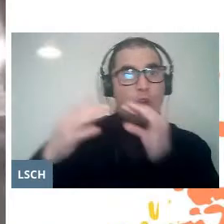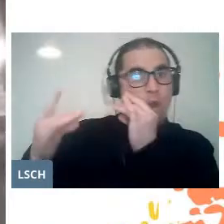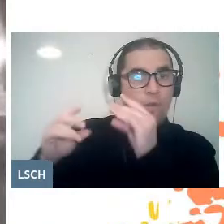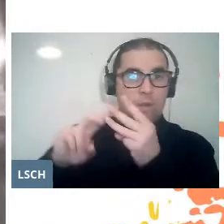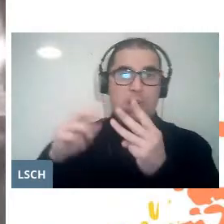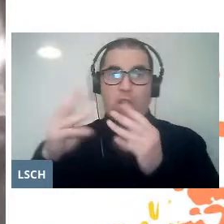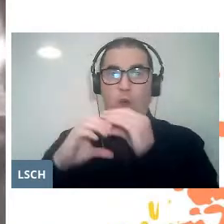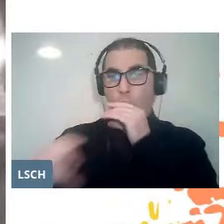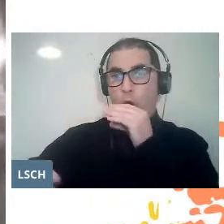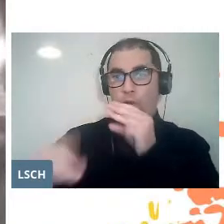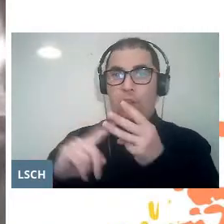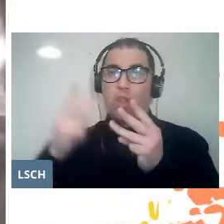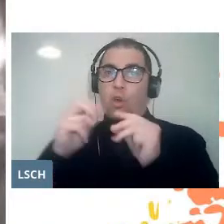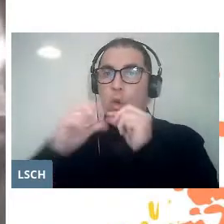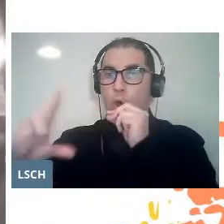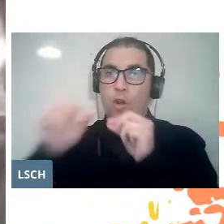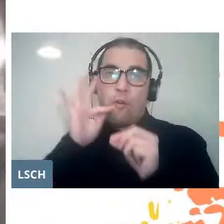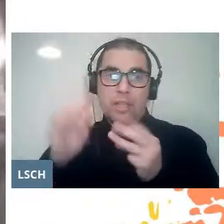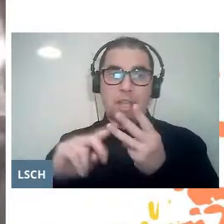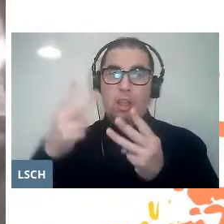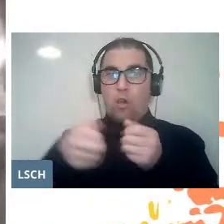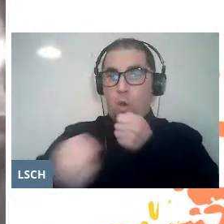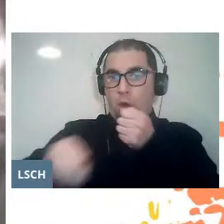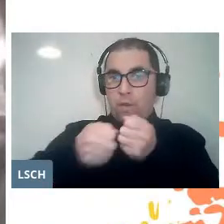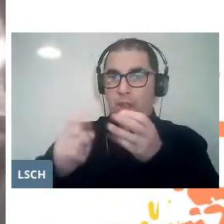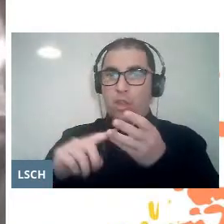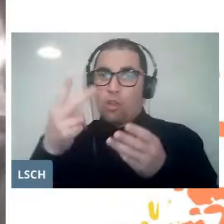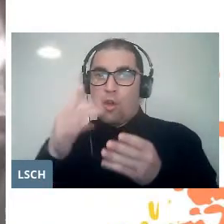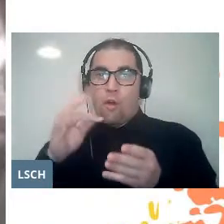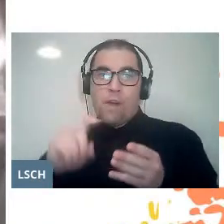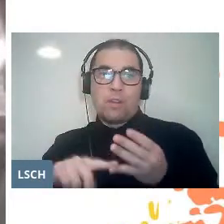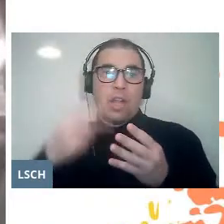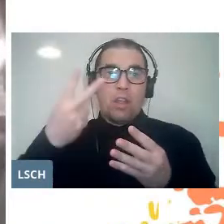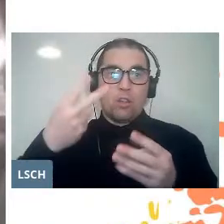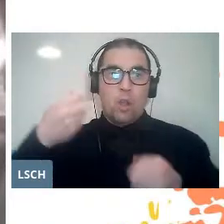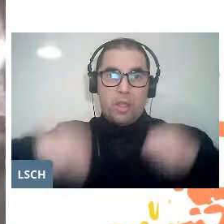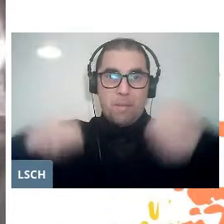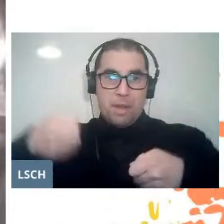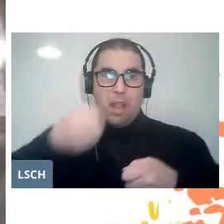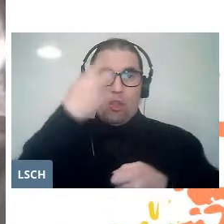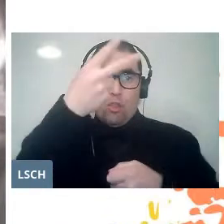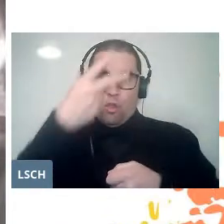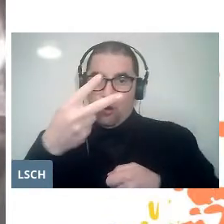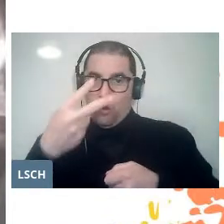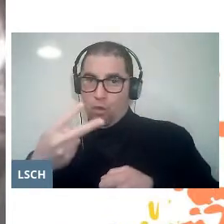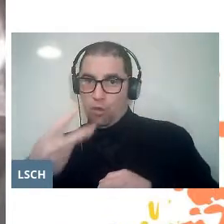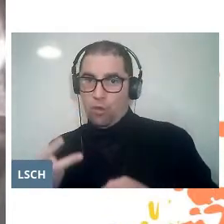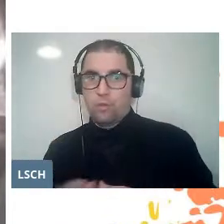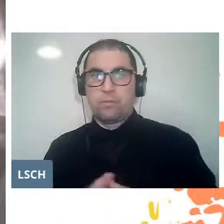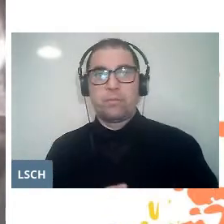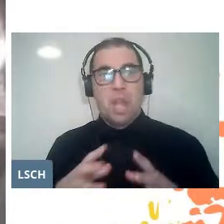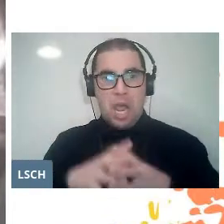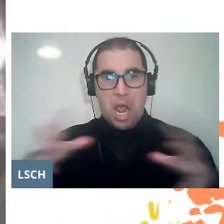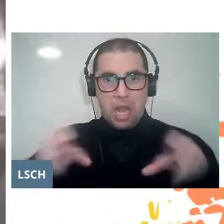two French horns, two trumpets, two bassoons and timpani. That is to say, it is the great complete orchestra